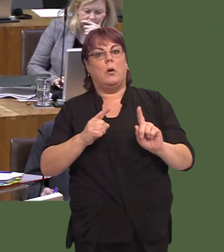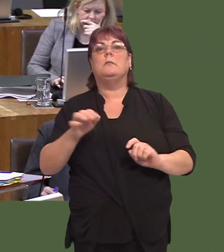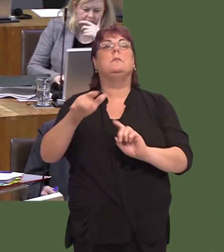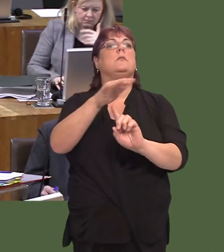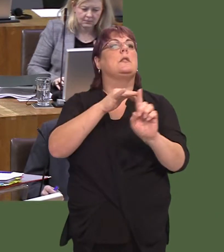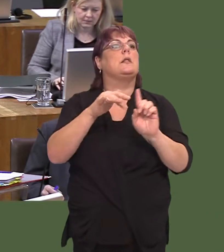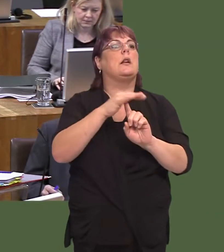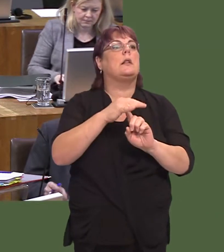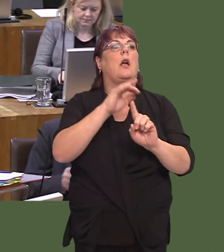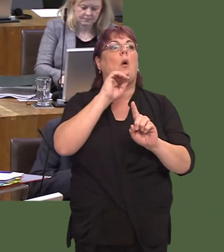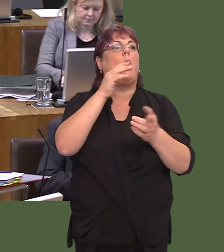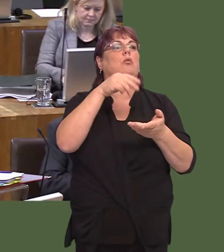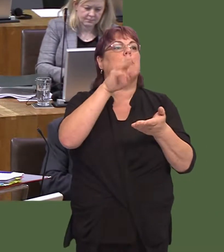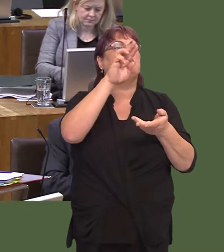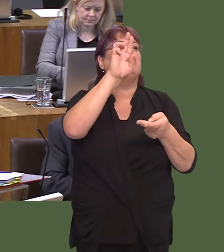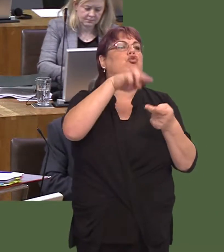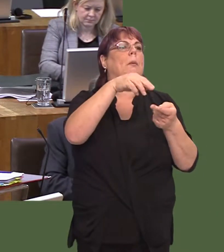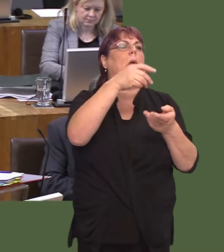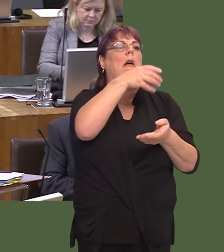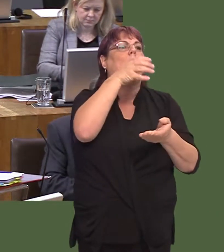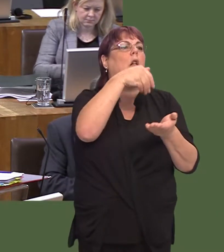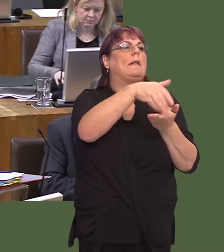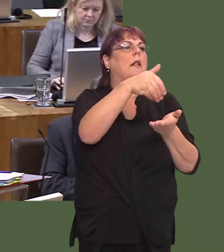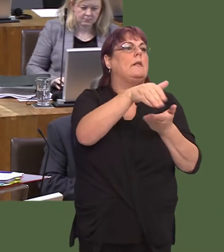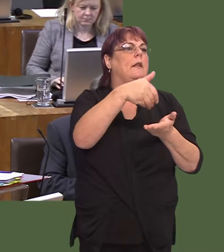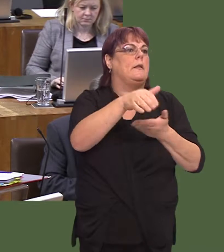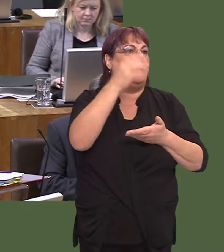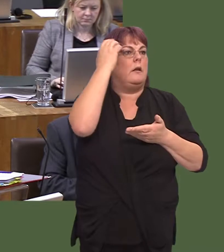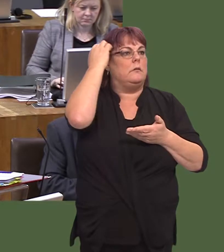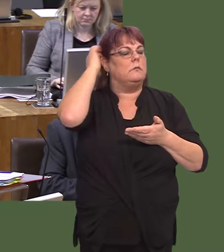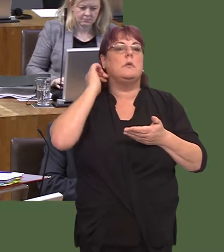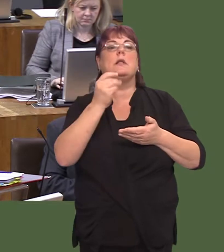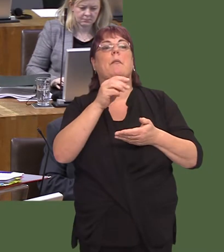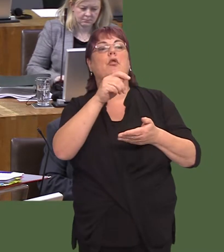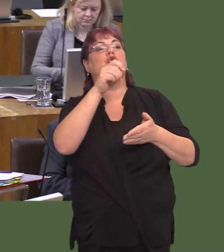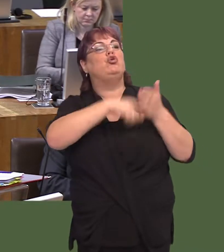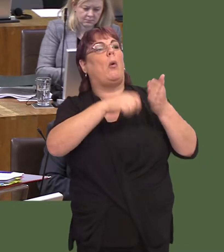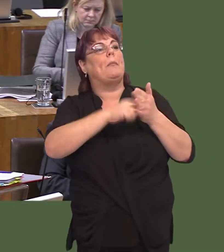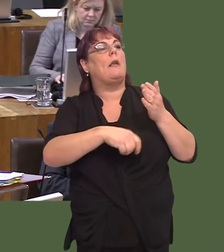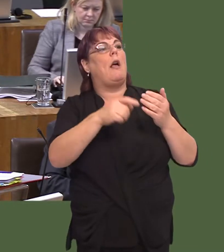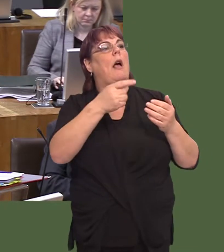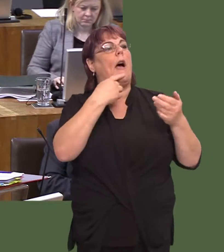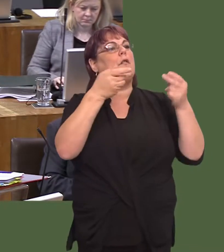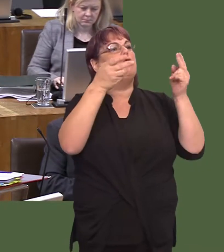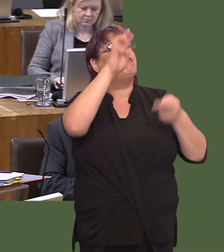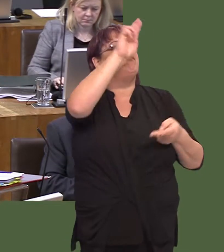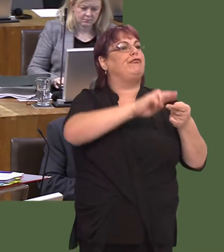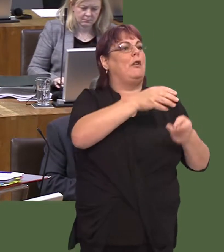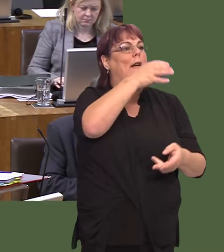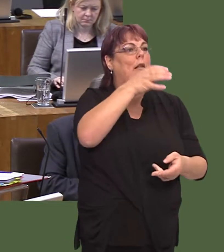sold below cost priceóand it happens in some of the offers we see in supermarketsóand we donít have people being encouraged to buy more alcohol than they otherwise would